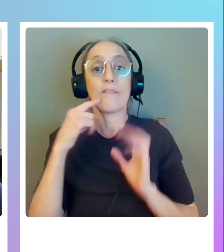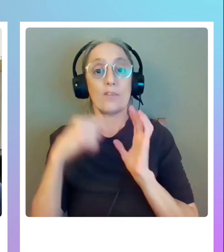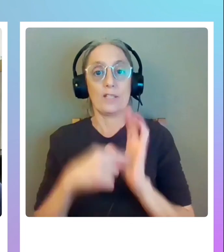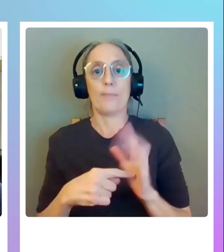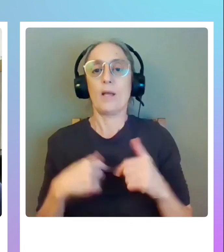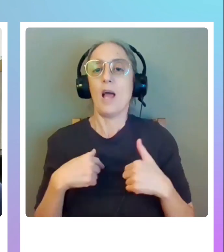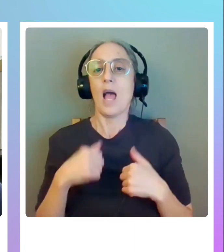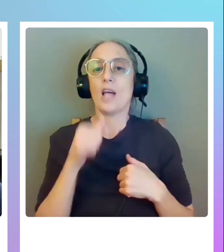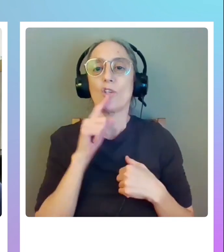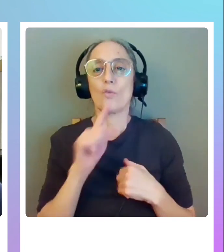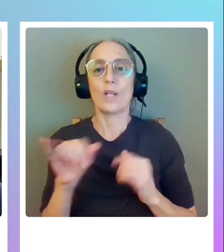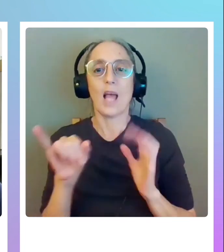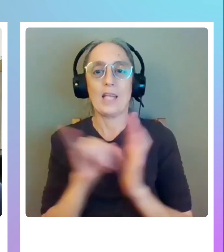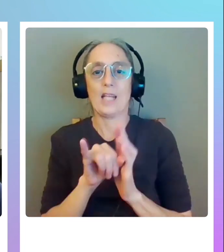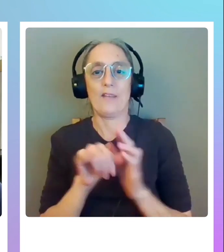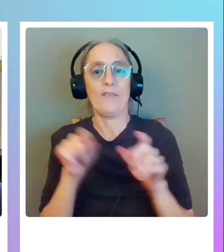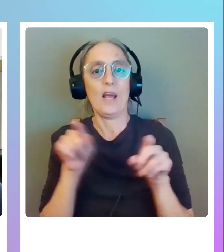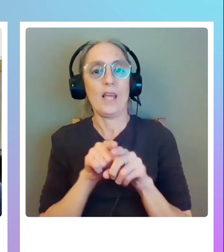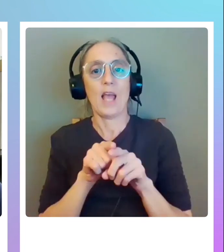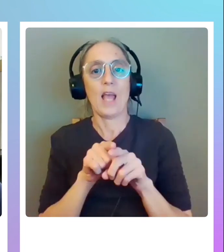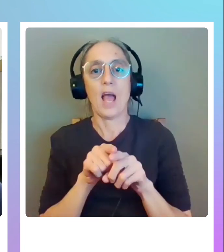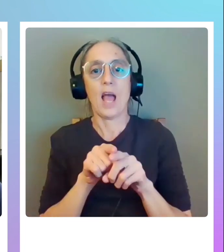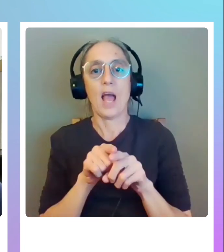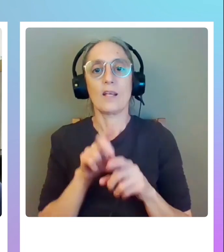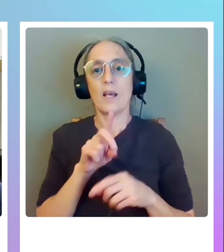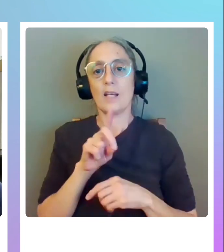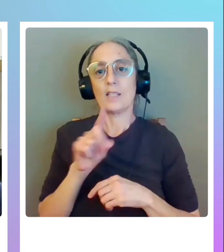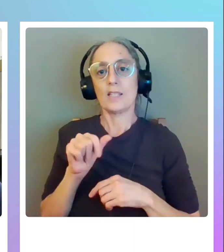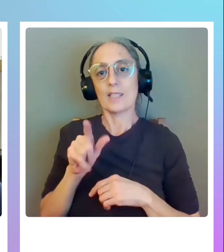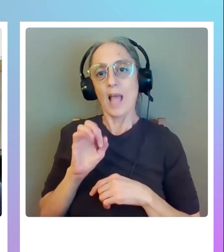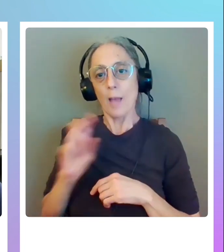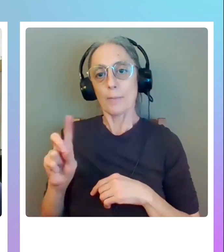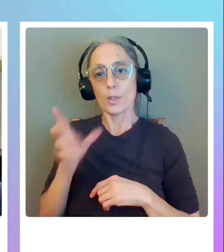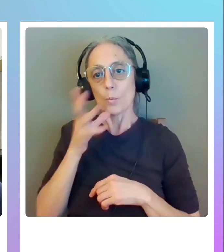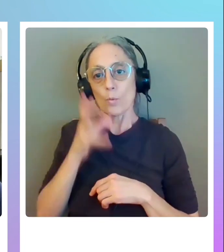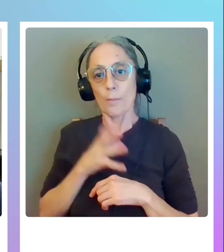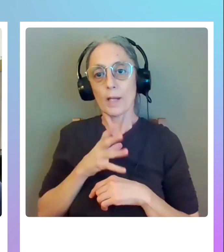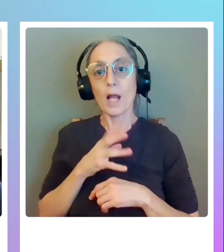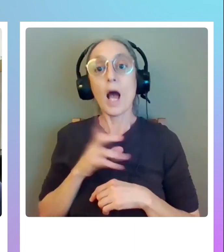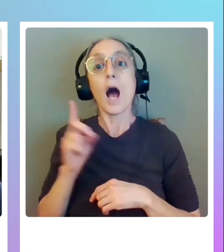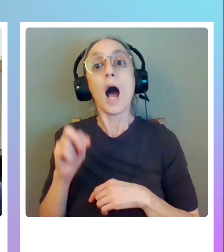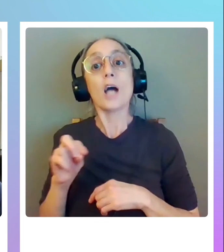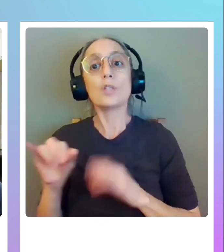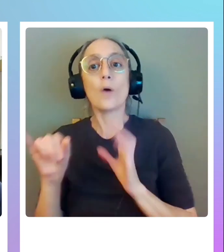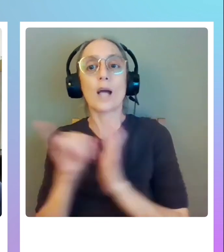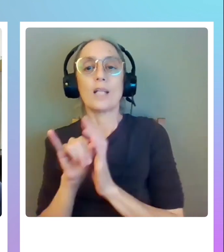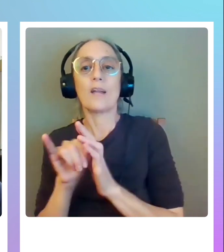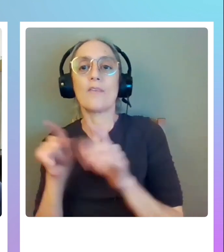I don't really identify as a disabled woman. I do identify as a woman with a disability.